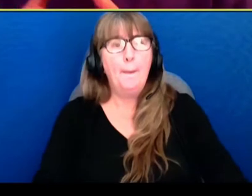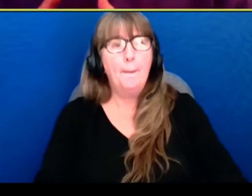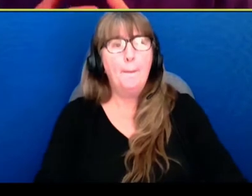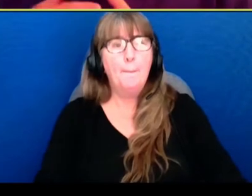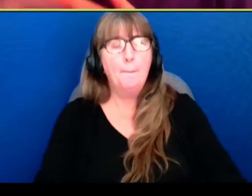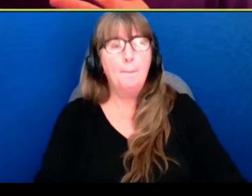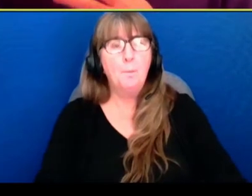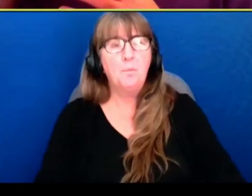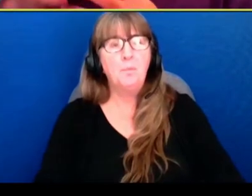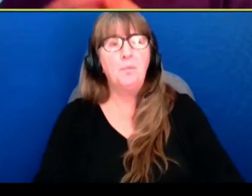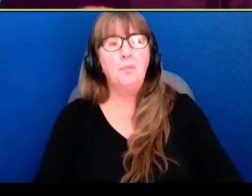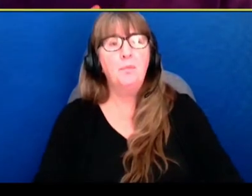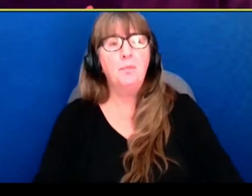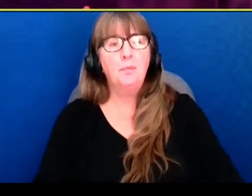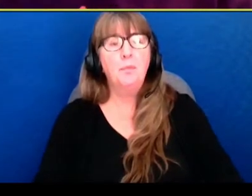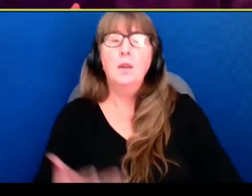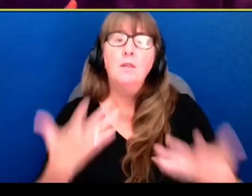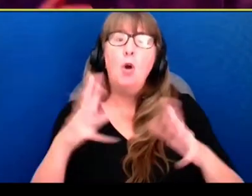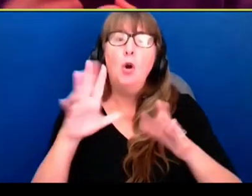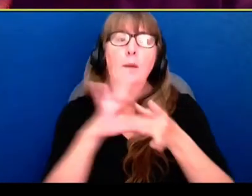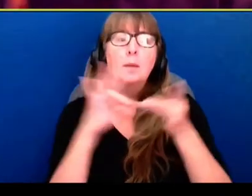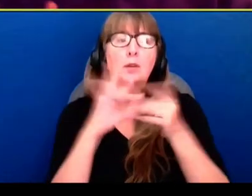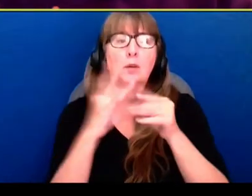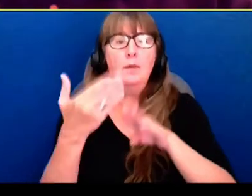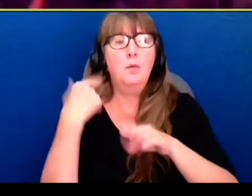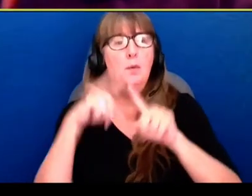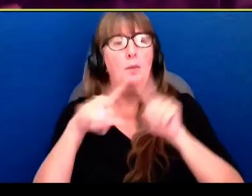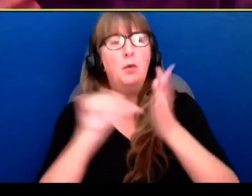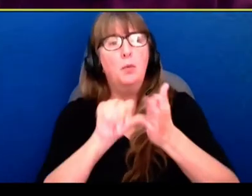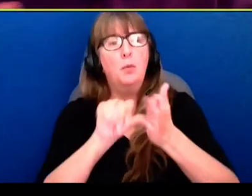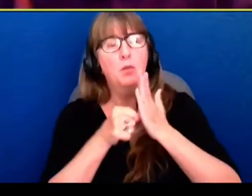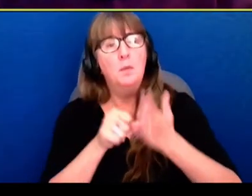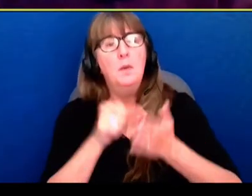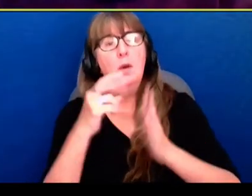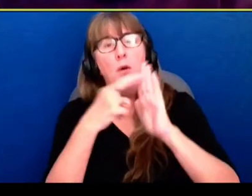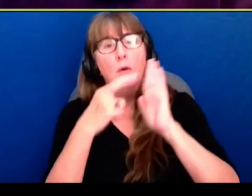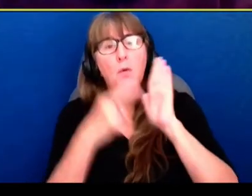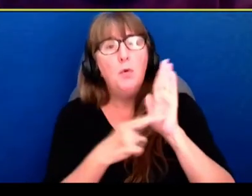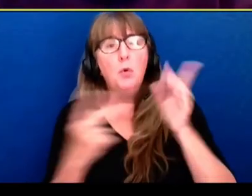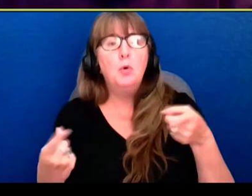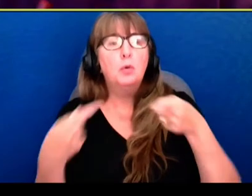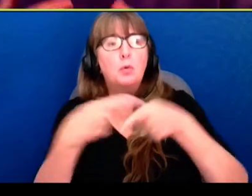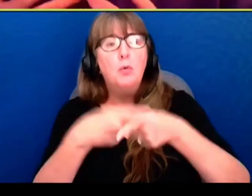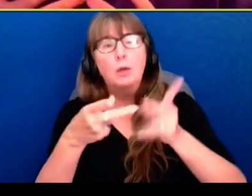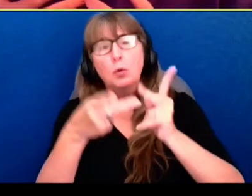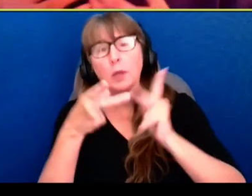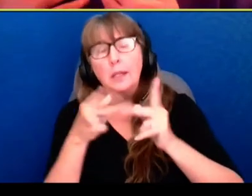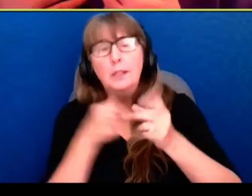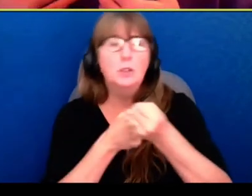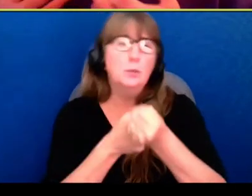Another way, I mentioned this already but the reinforcement of rules cross location support.